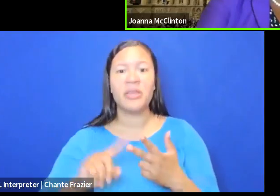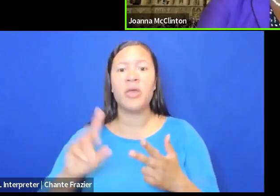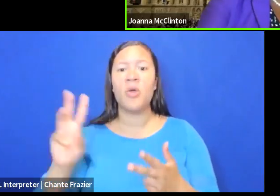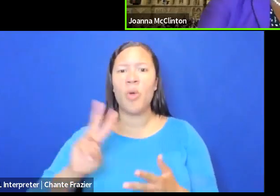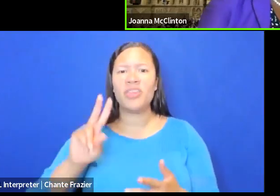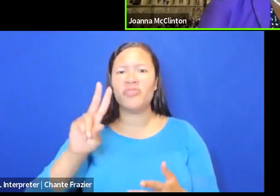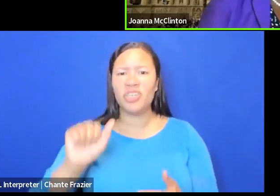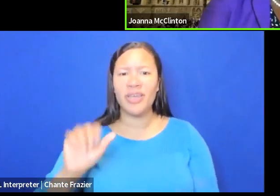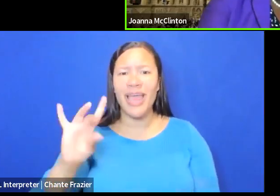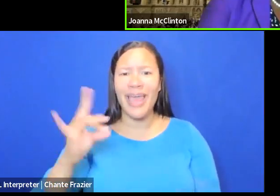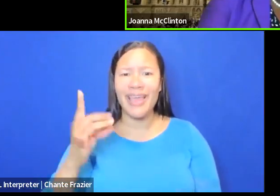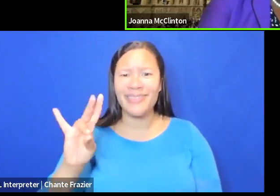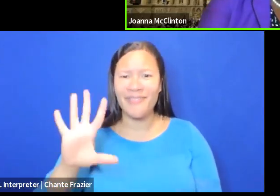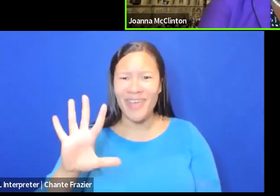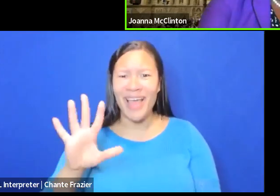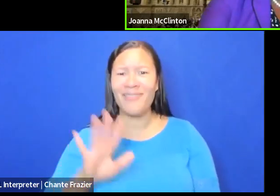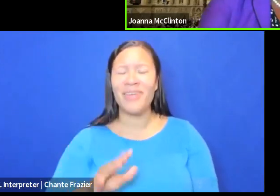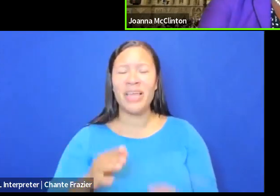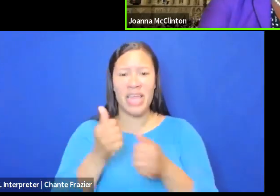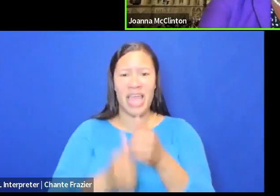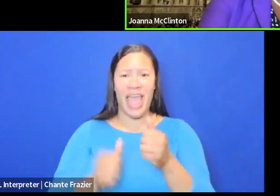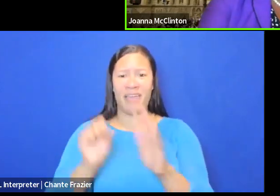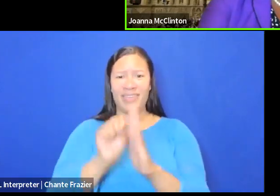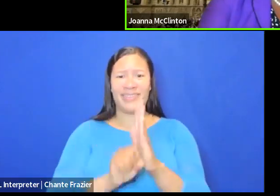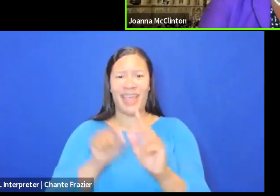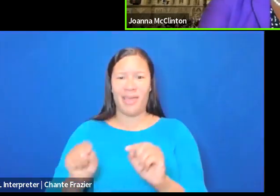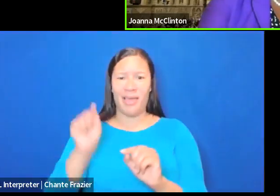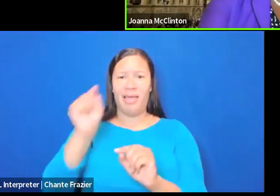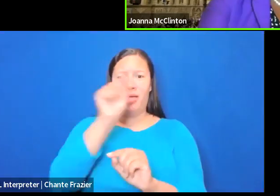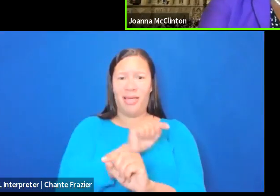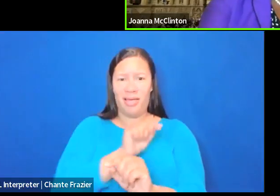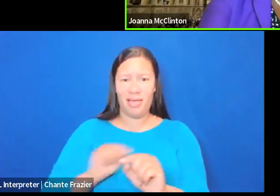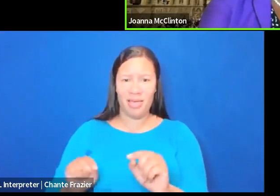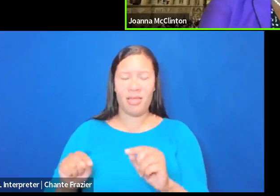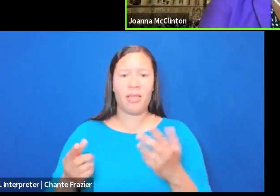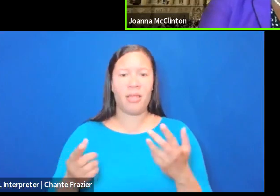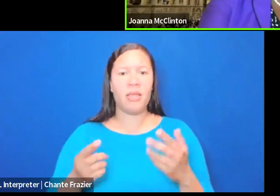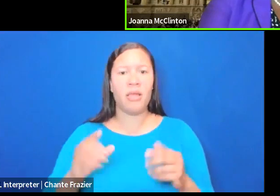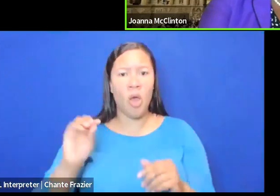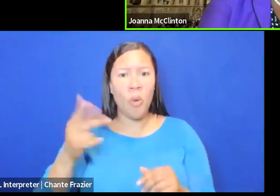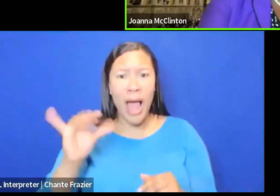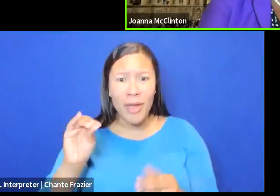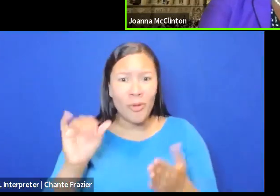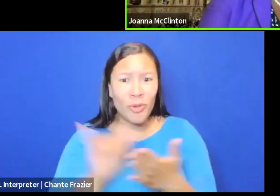us, Maryland is 1050, $13, Delaware is 1050,